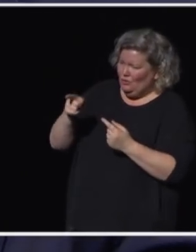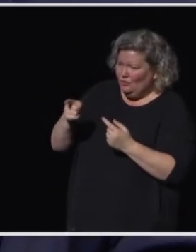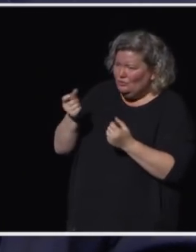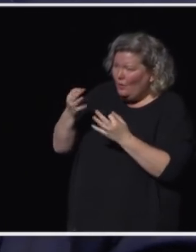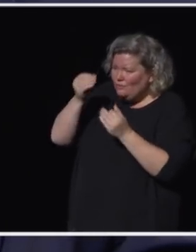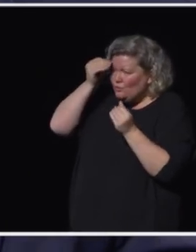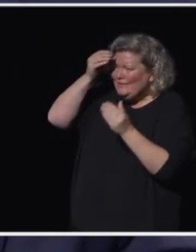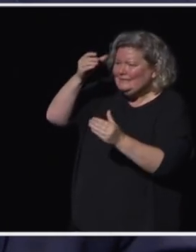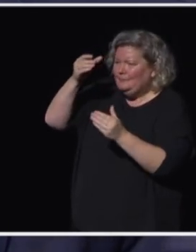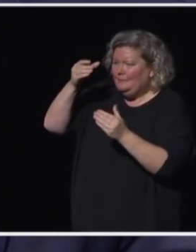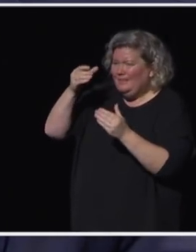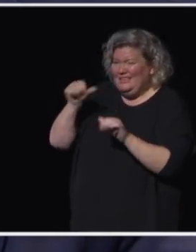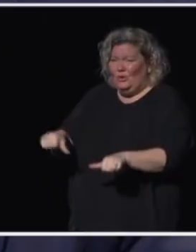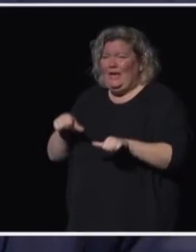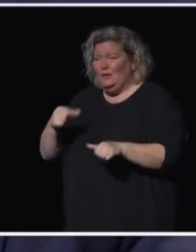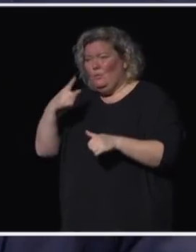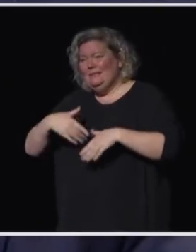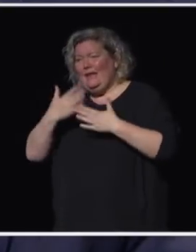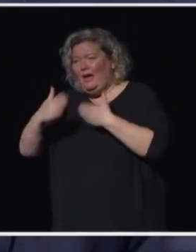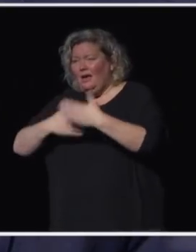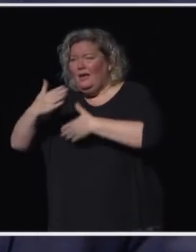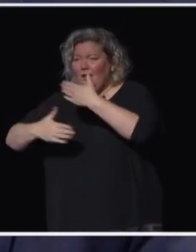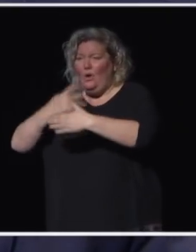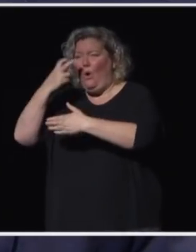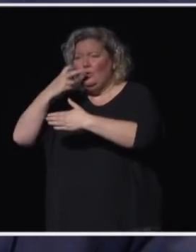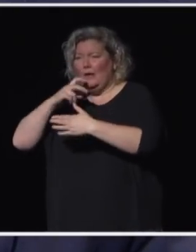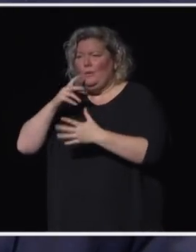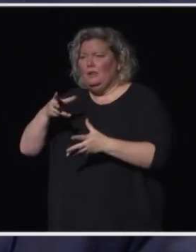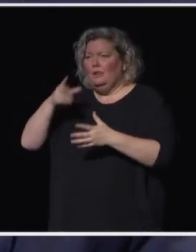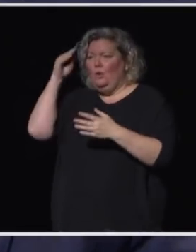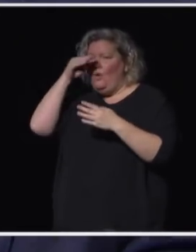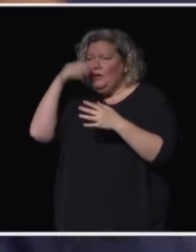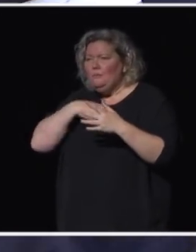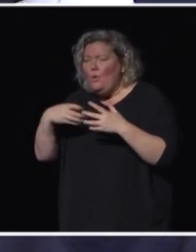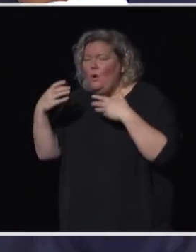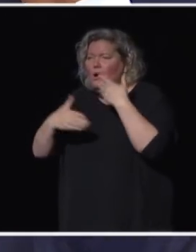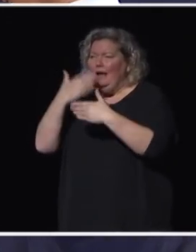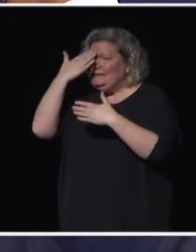And that was OK because one day he would. You know? But he should not think that because he can reason his way